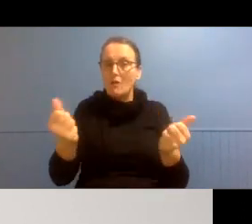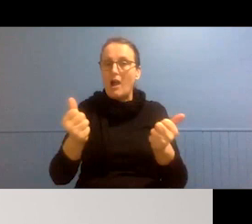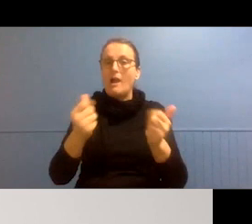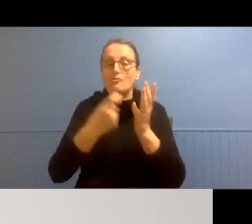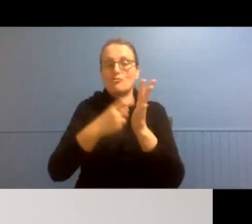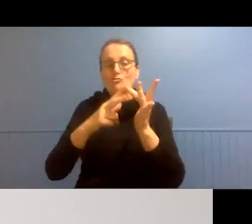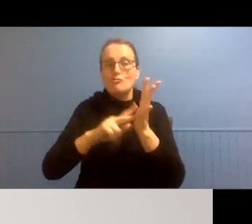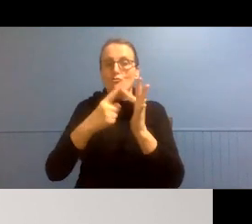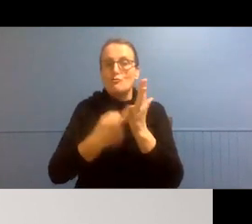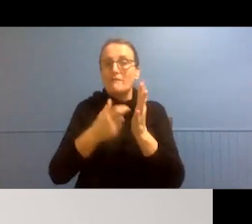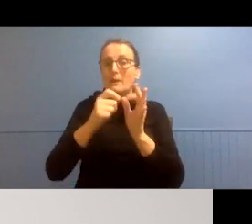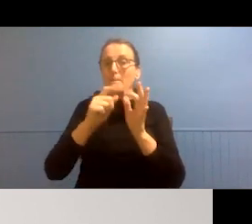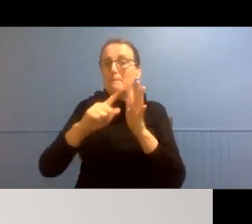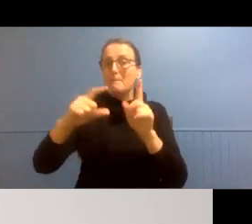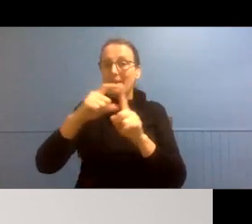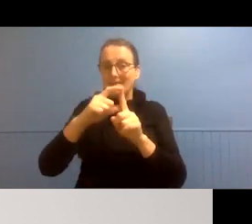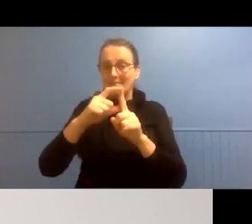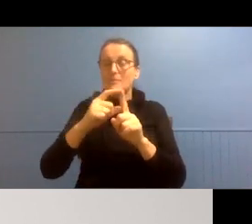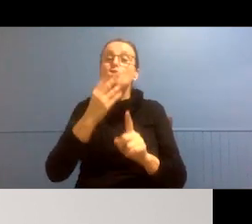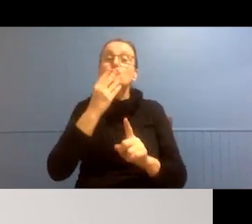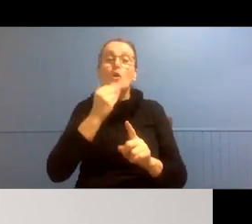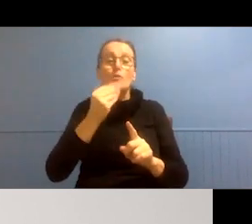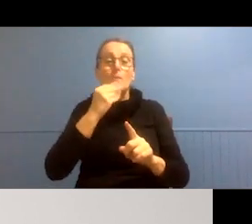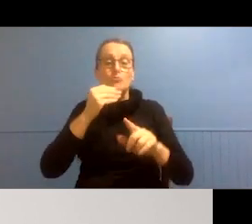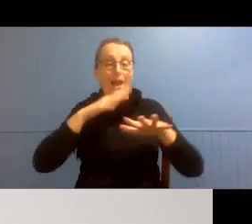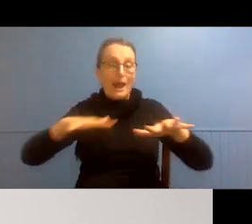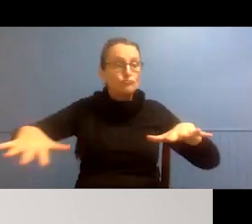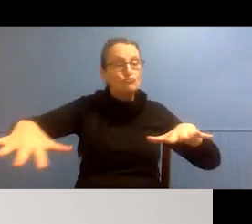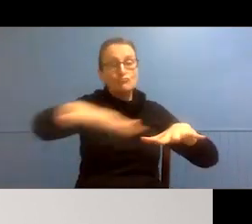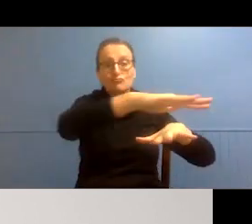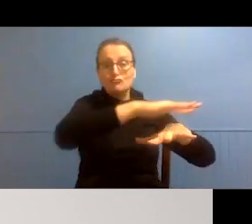" And the brown land is separated by